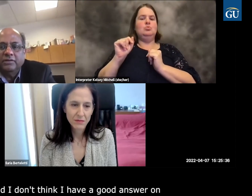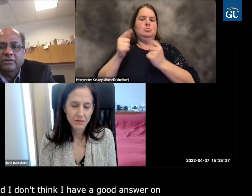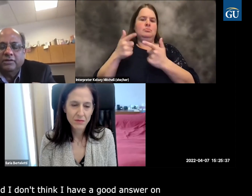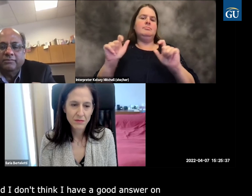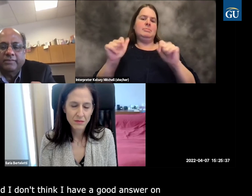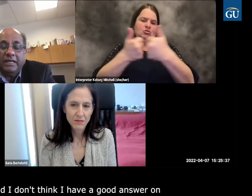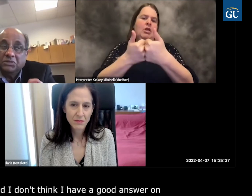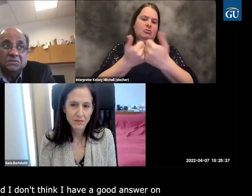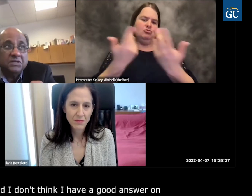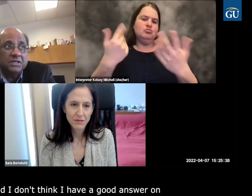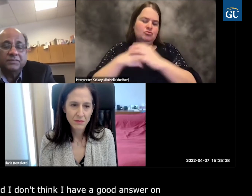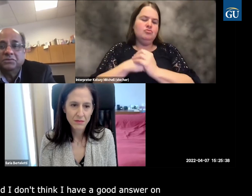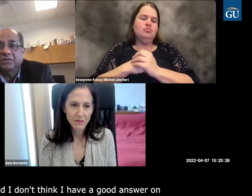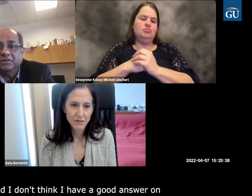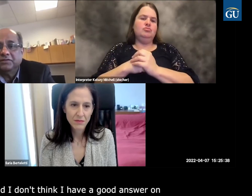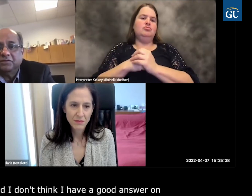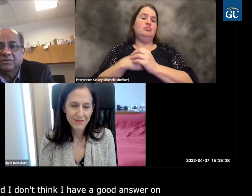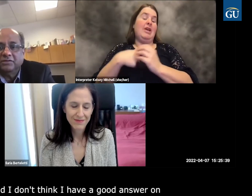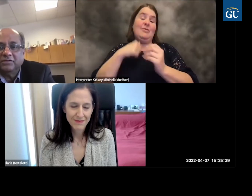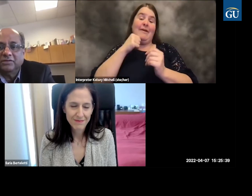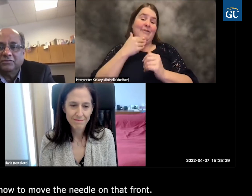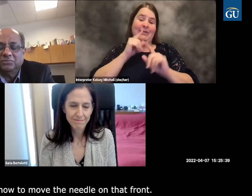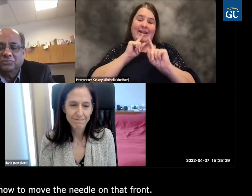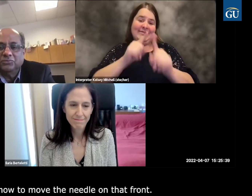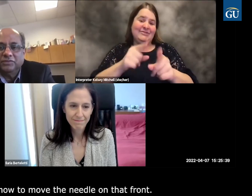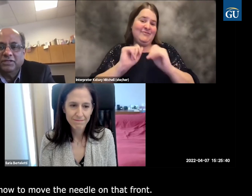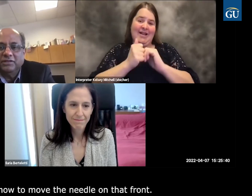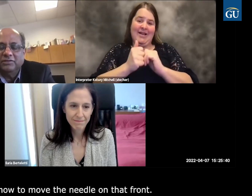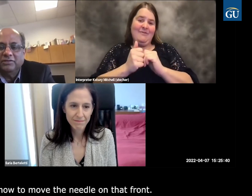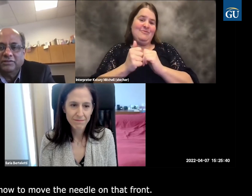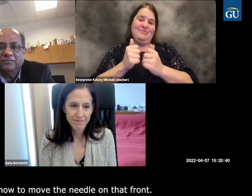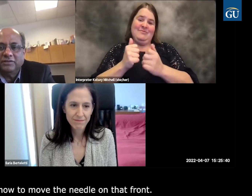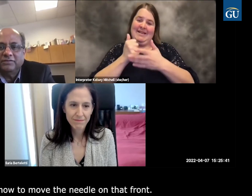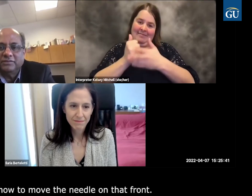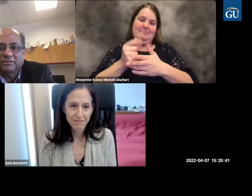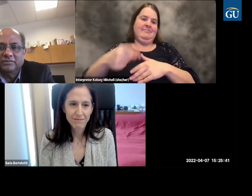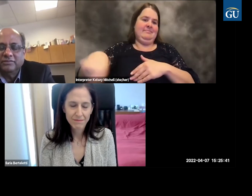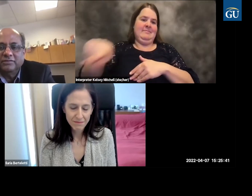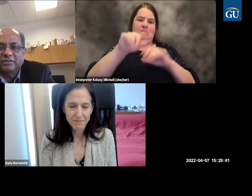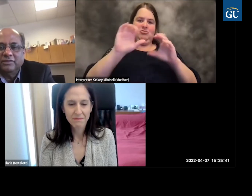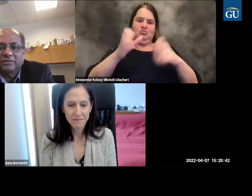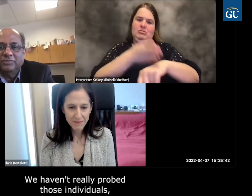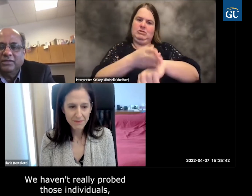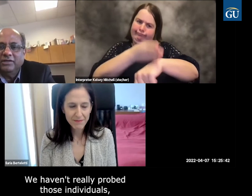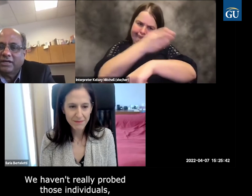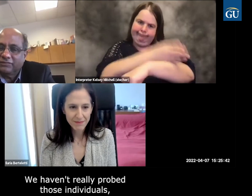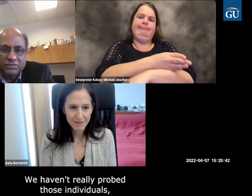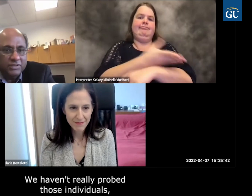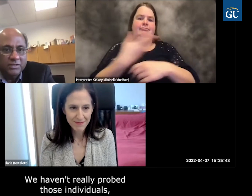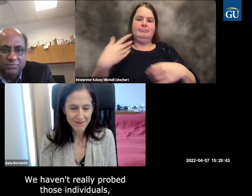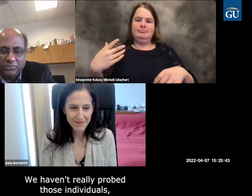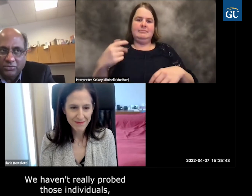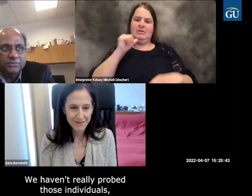and i don't think i have a good answer on how to move the needle on that front